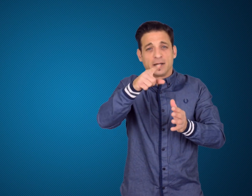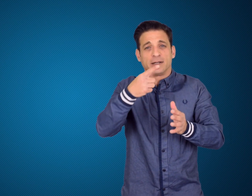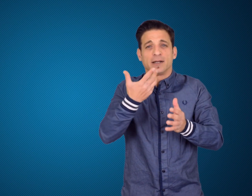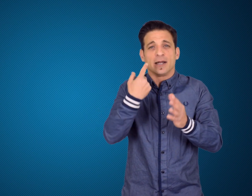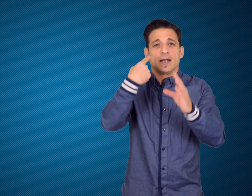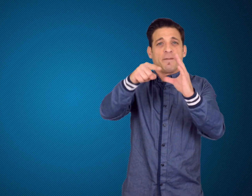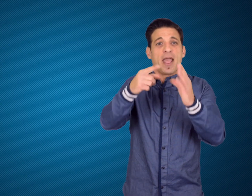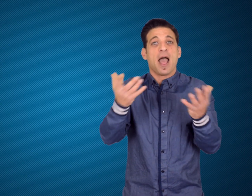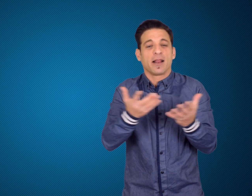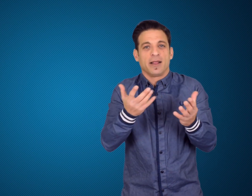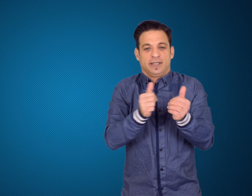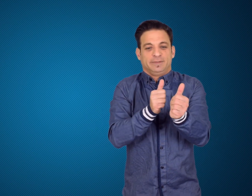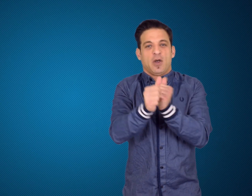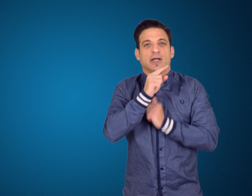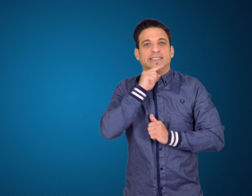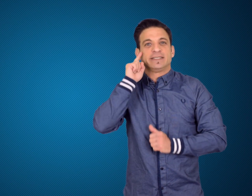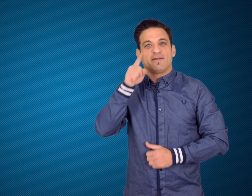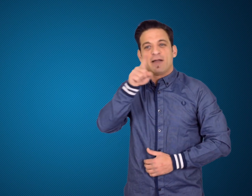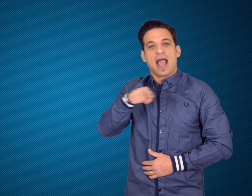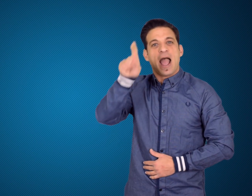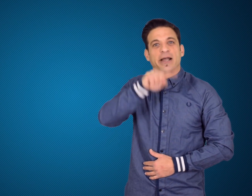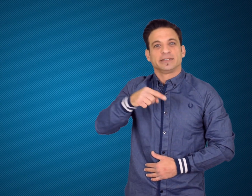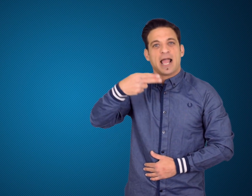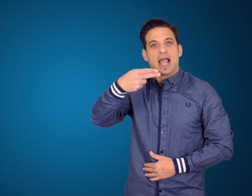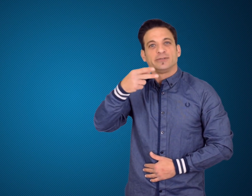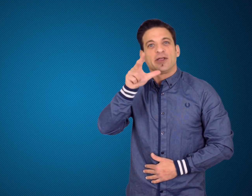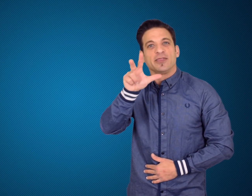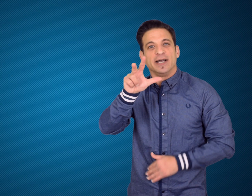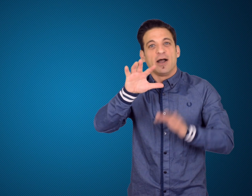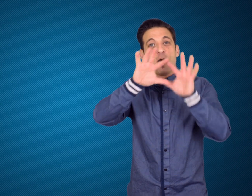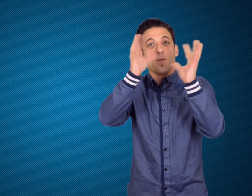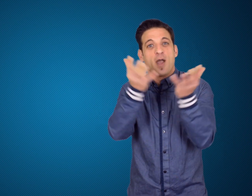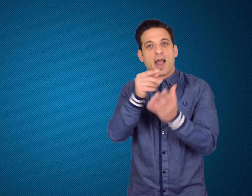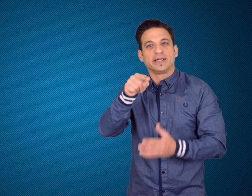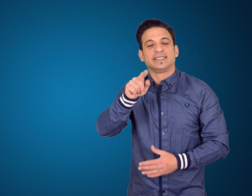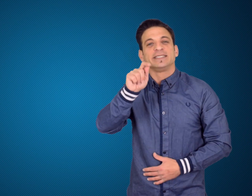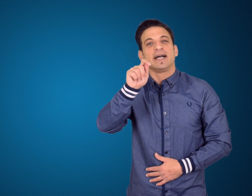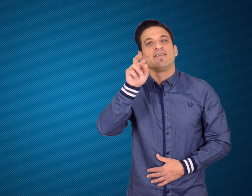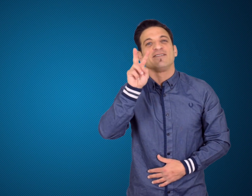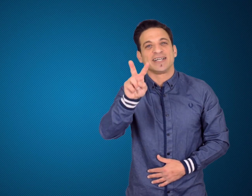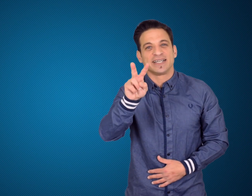you can email them to sportsdeaf@h3world.tv